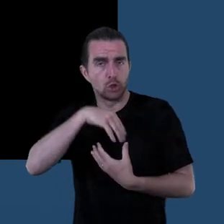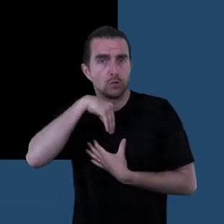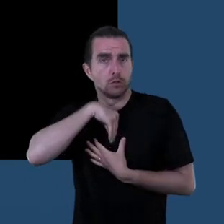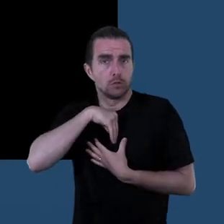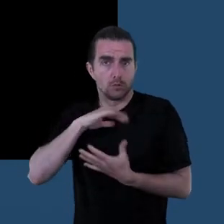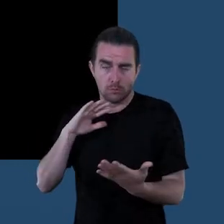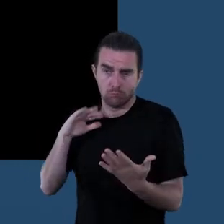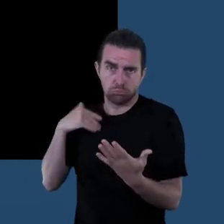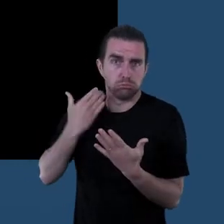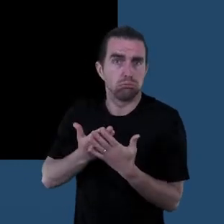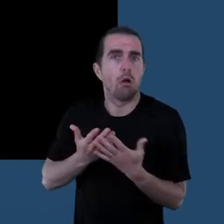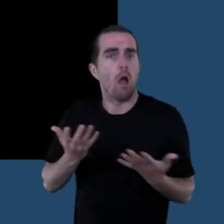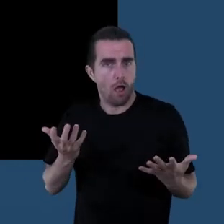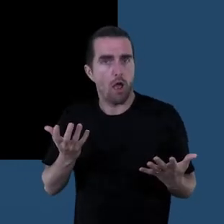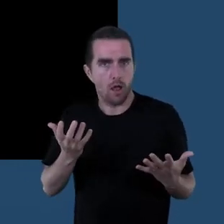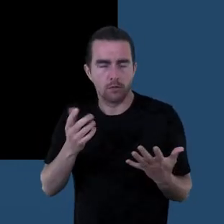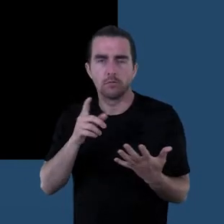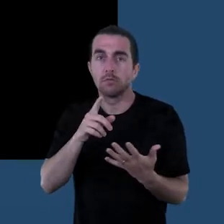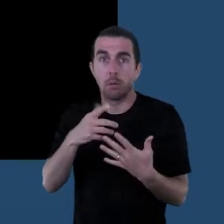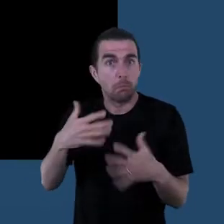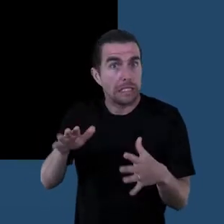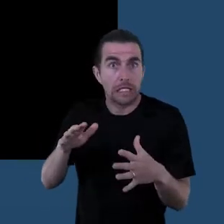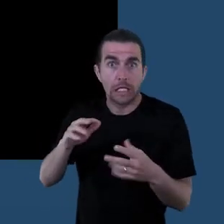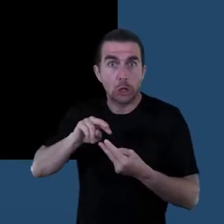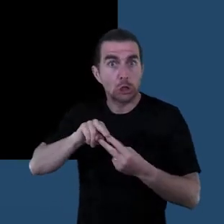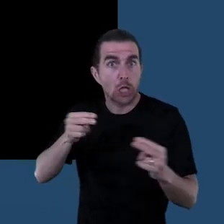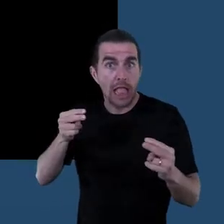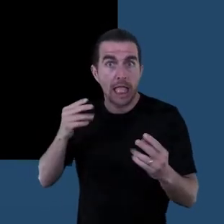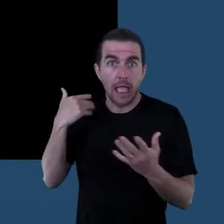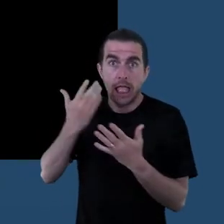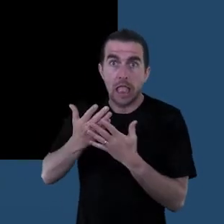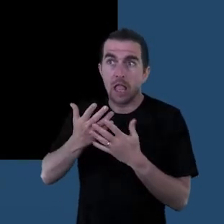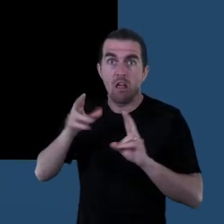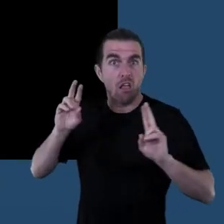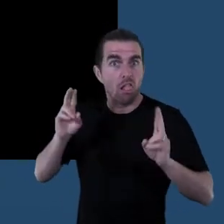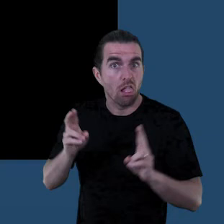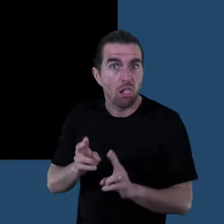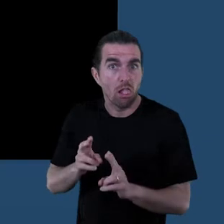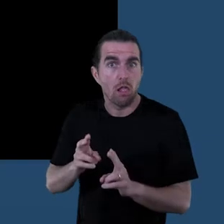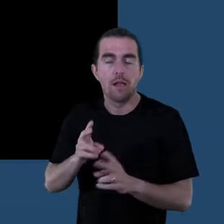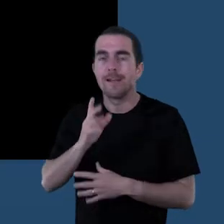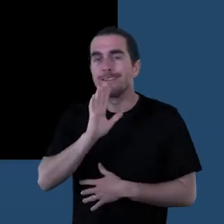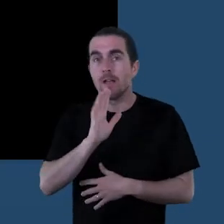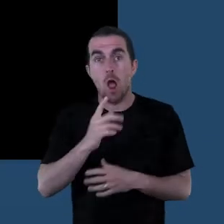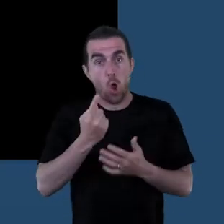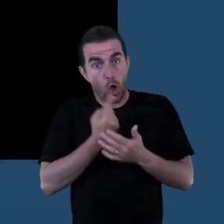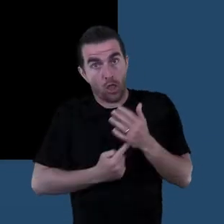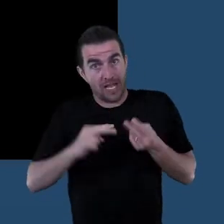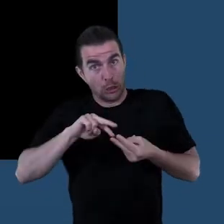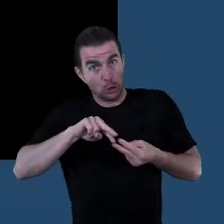how things have changed through time. Has there been a loss of genetic diversity in any areas? Not just about the genes,